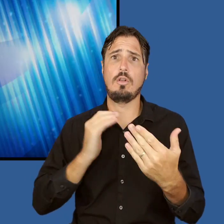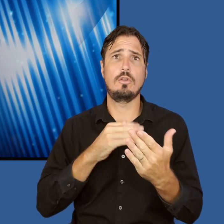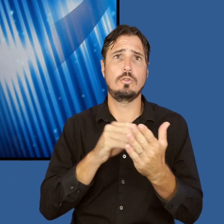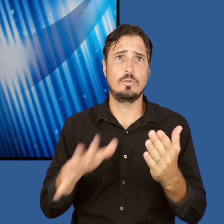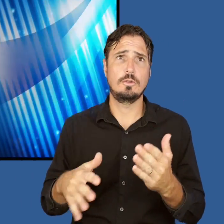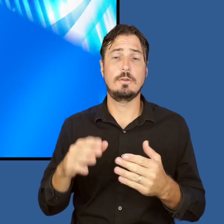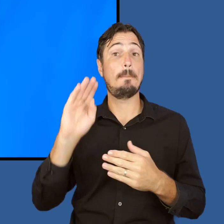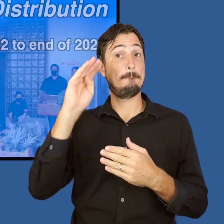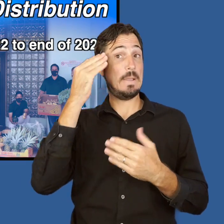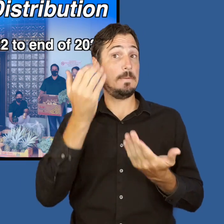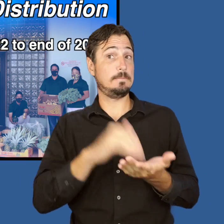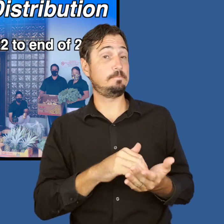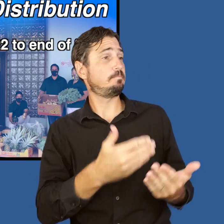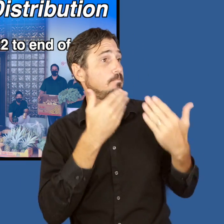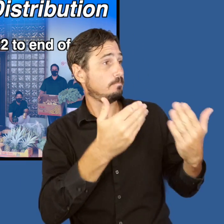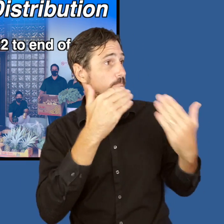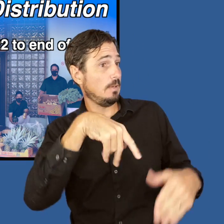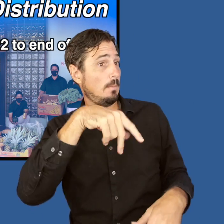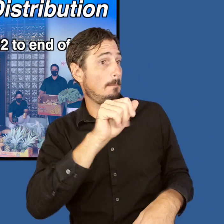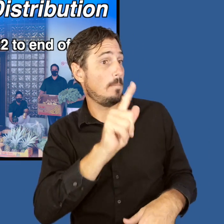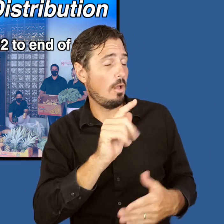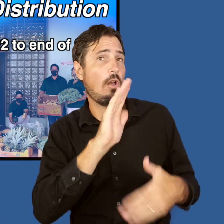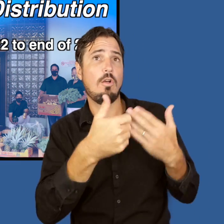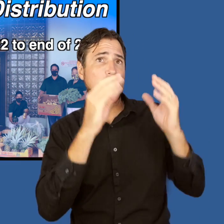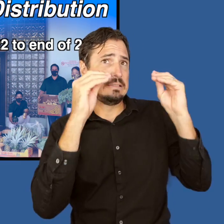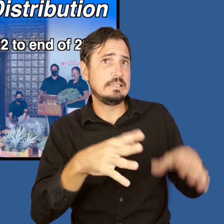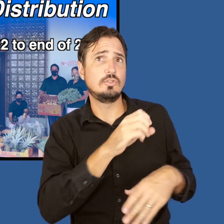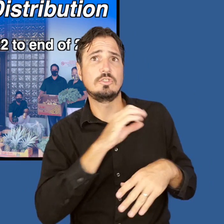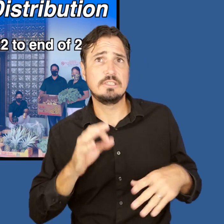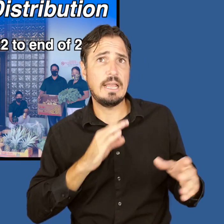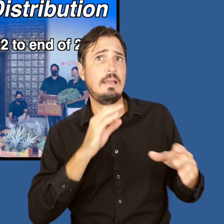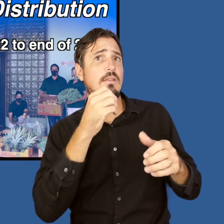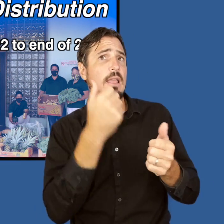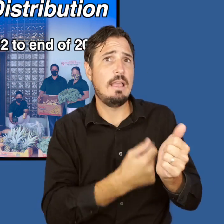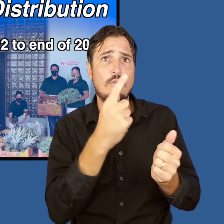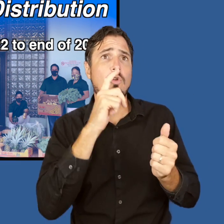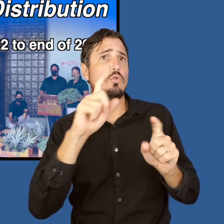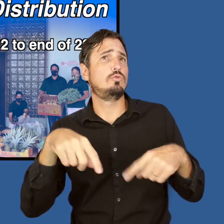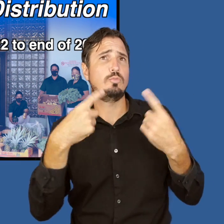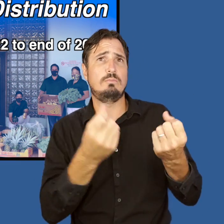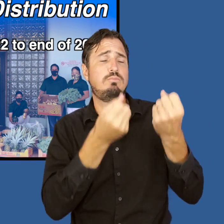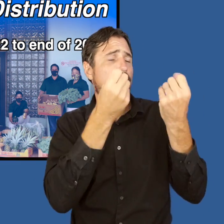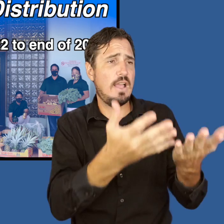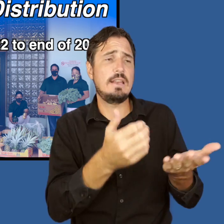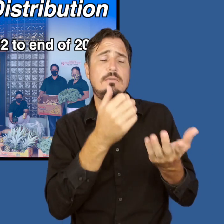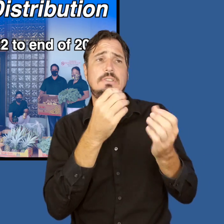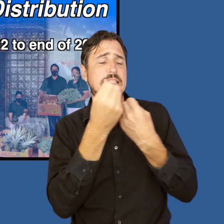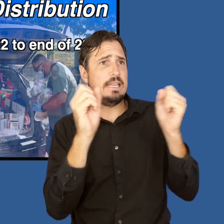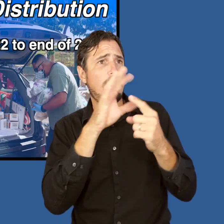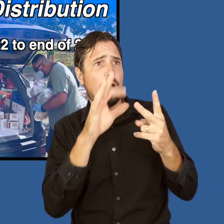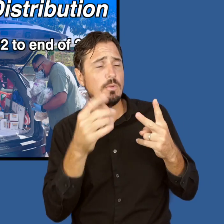Mahalo, Paul and the faculty, staff and teachers who have been working diligently to offer safe options for more in-school learning.